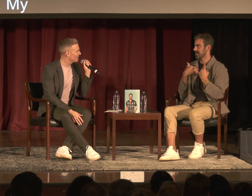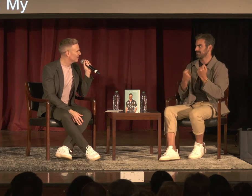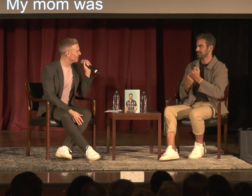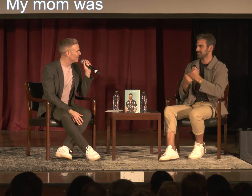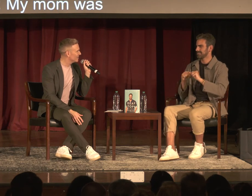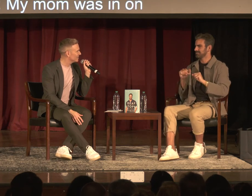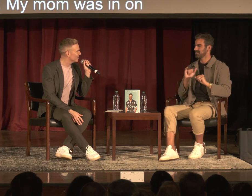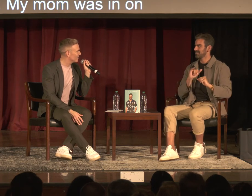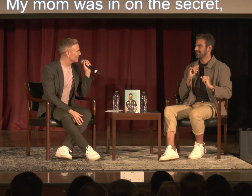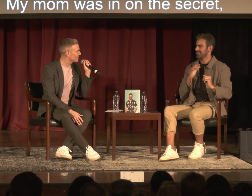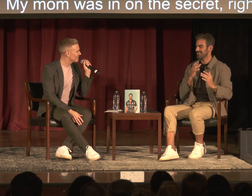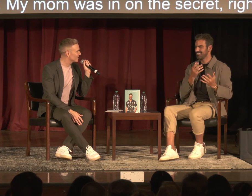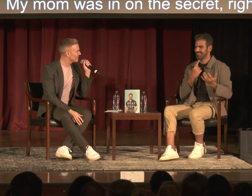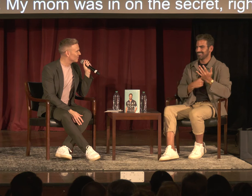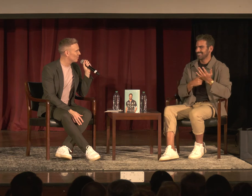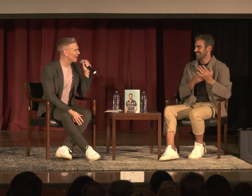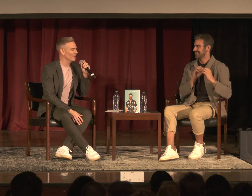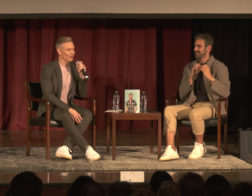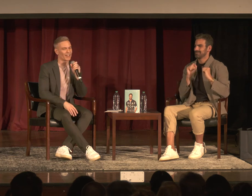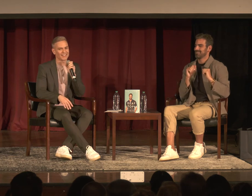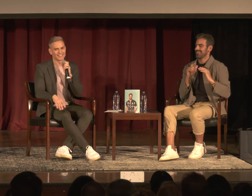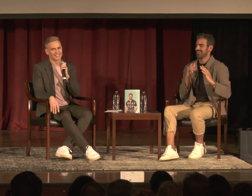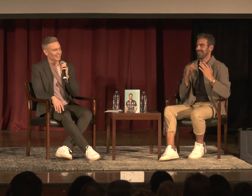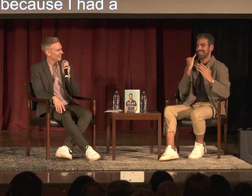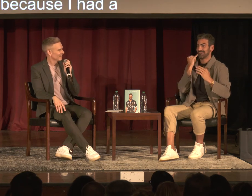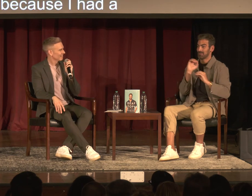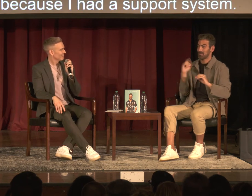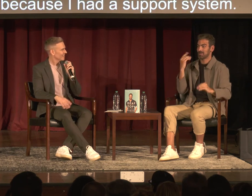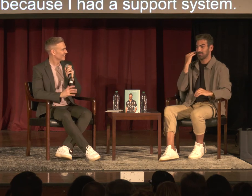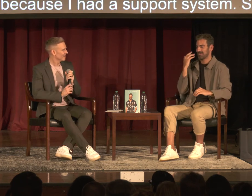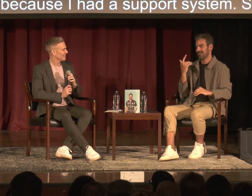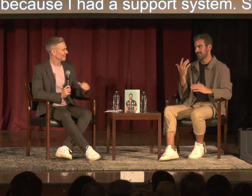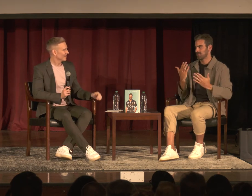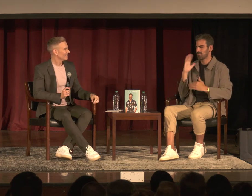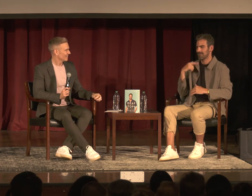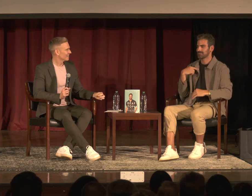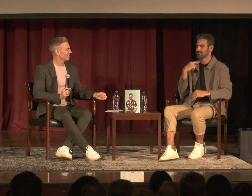Which is really lucky, because I had a support system. Wow, okay. So we could talk about it together, which really let me breathe a bit.